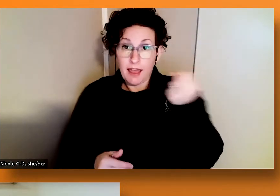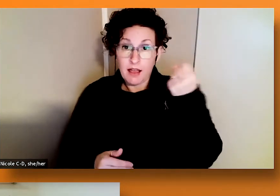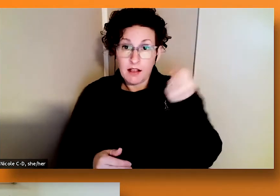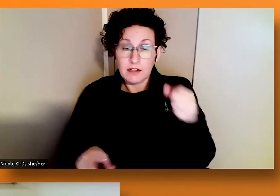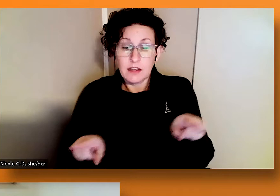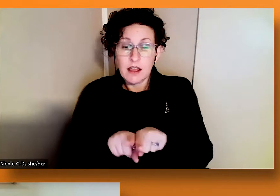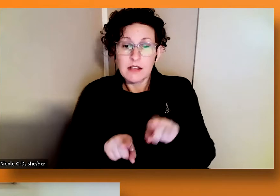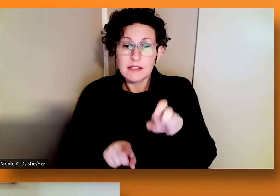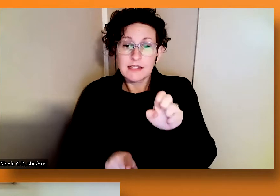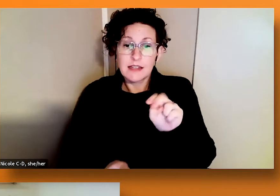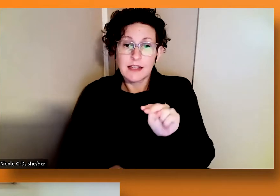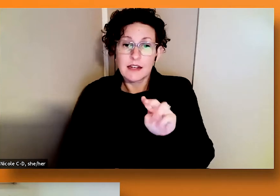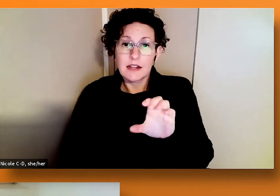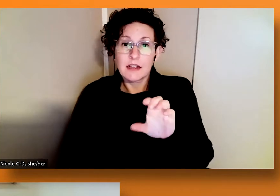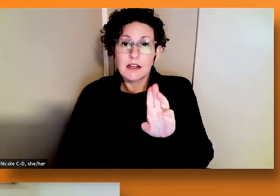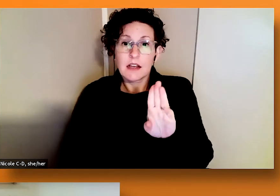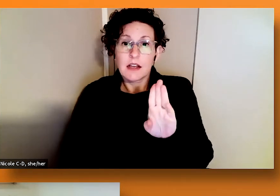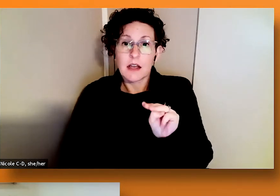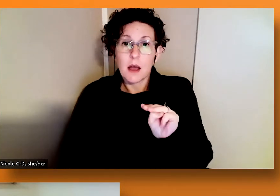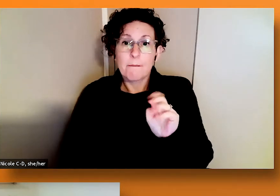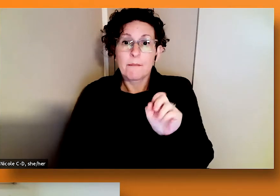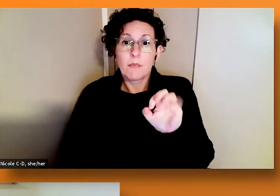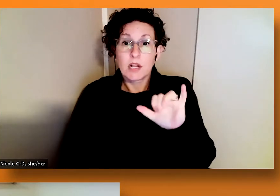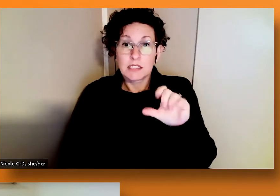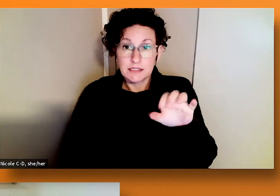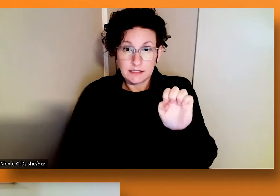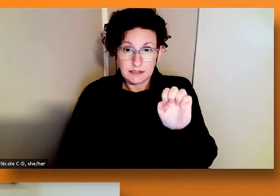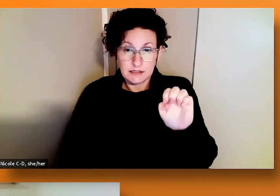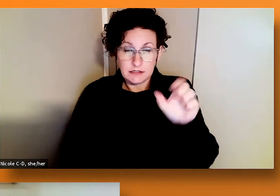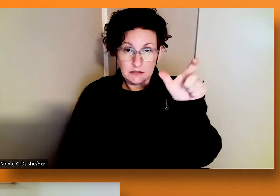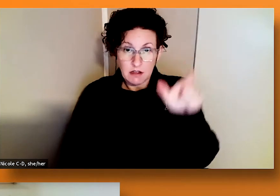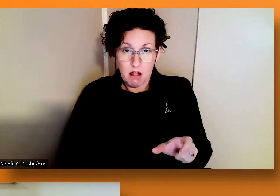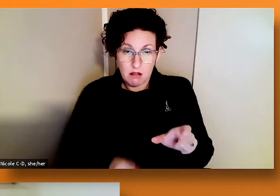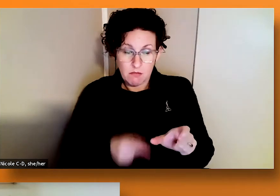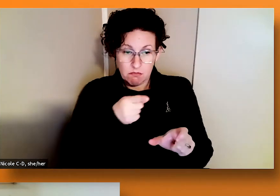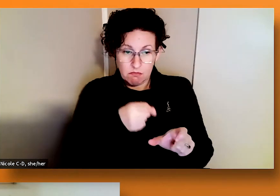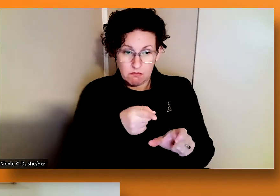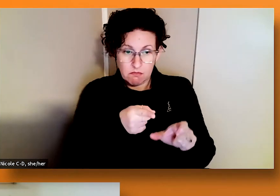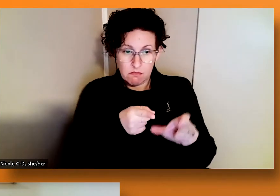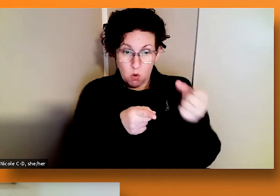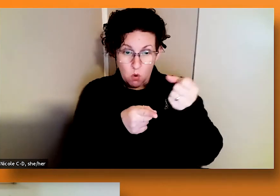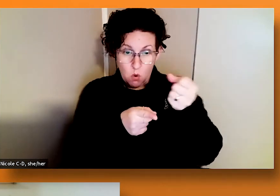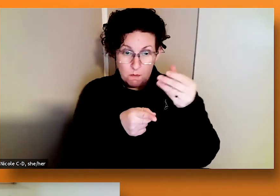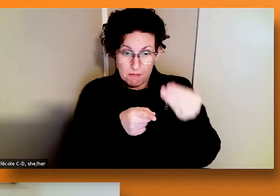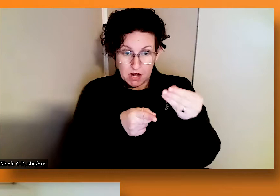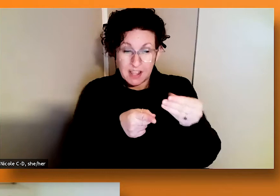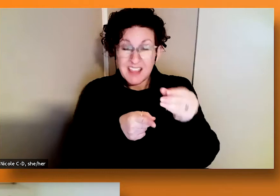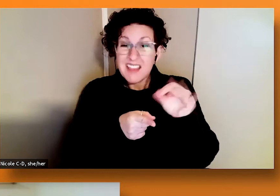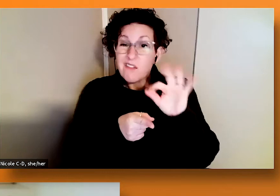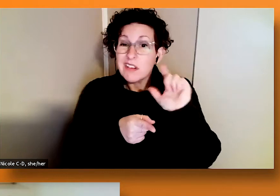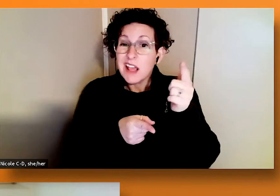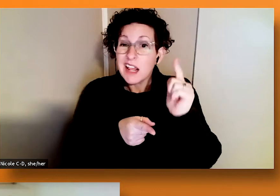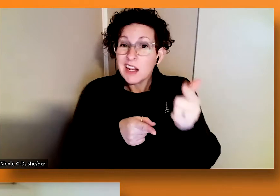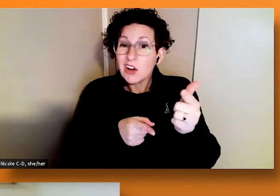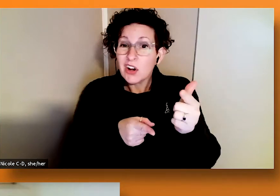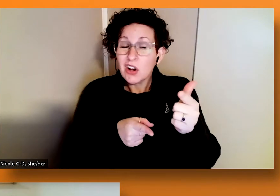as an encumbrance in that encumbrances column, if you find later on in the grant